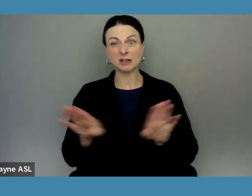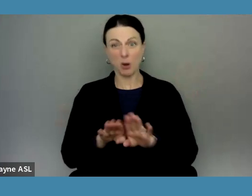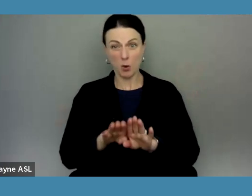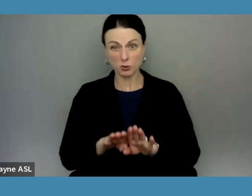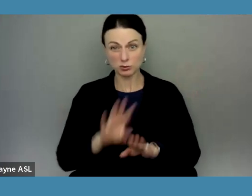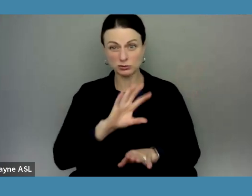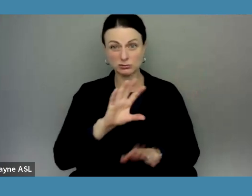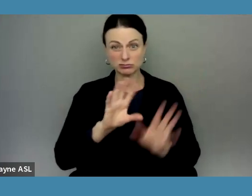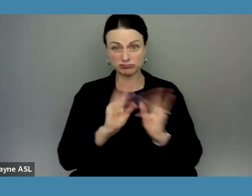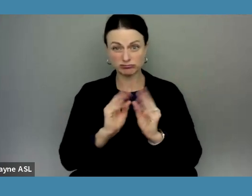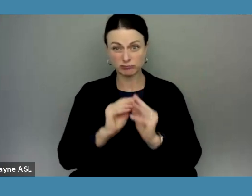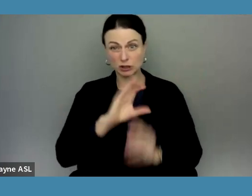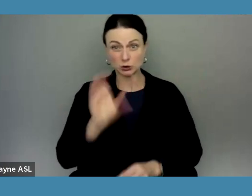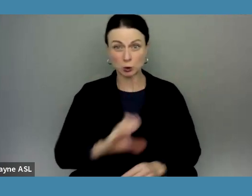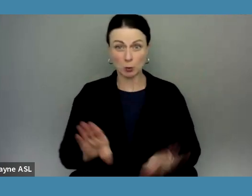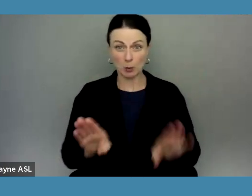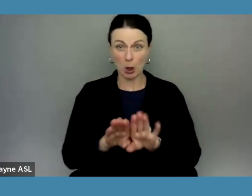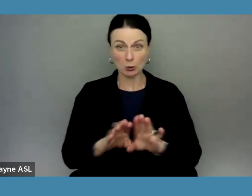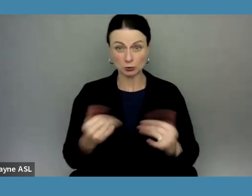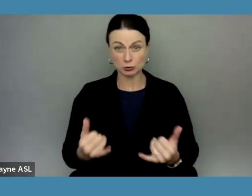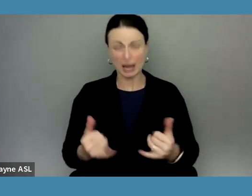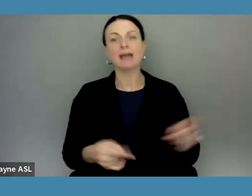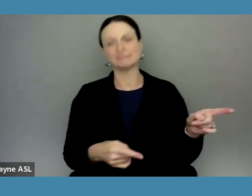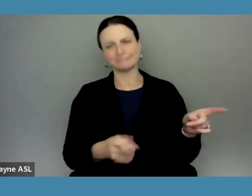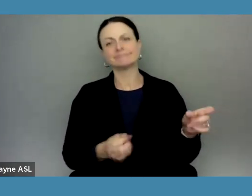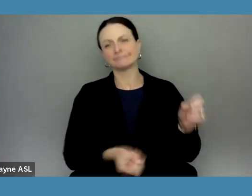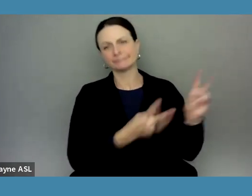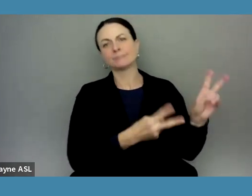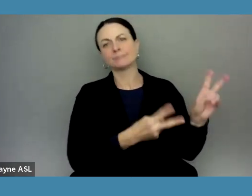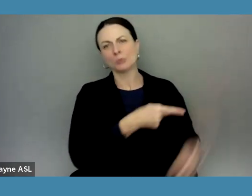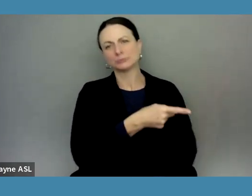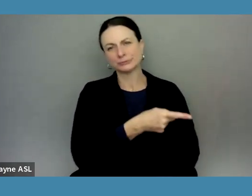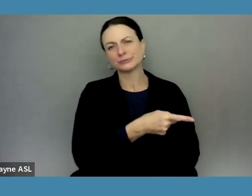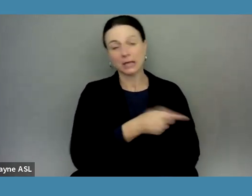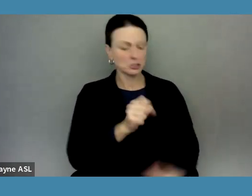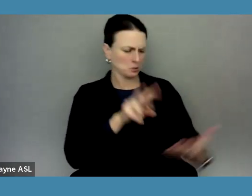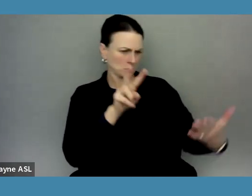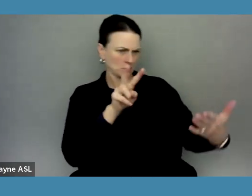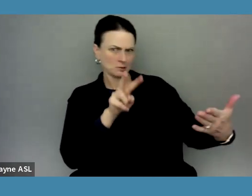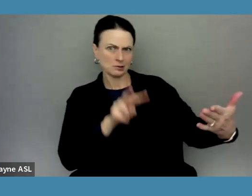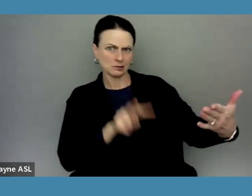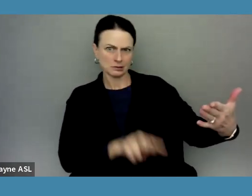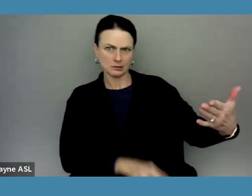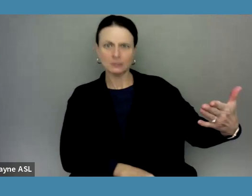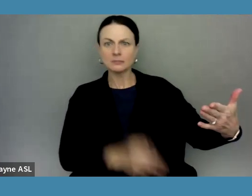So if you wanna go through and review these slides, if you had any questions, those will be available to you.